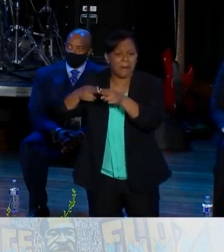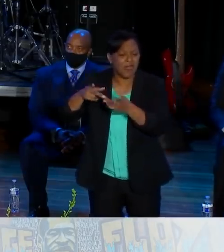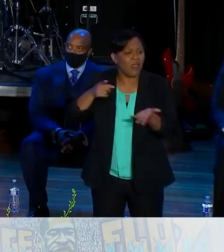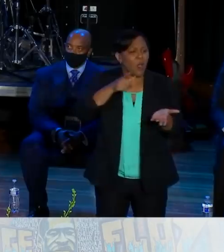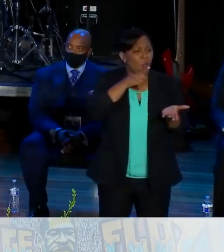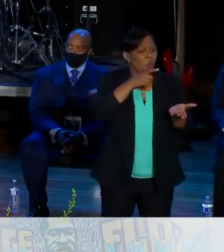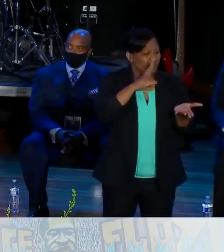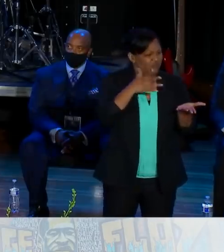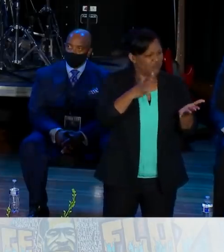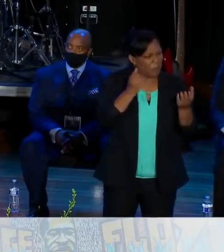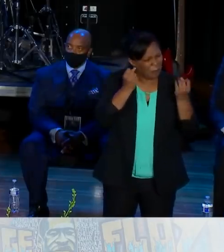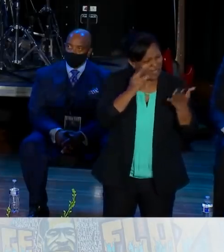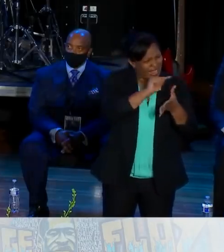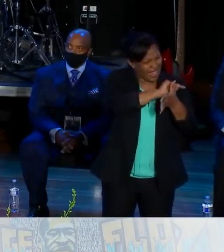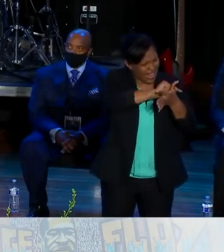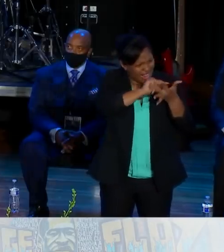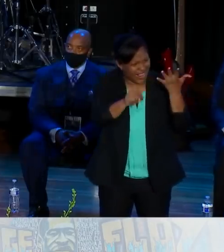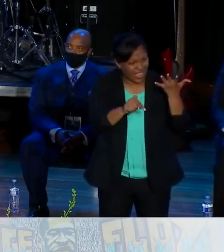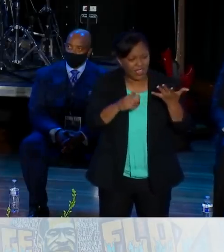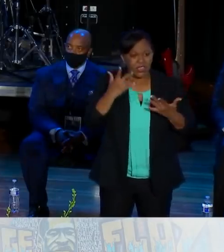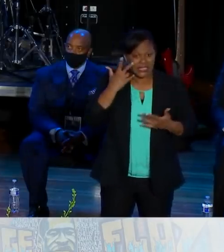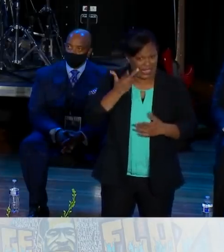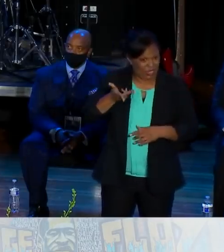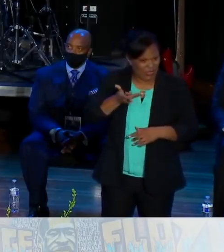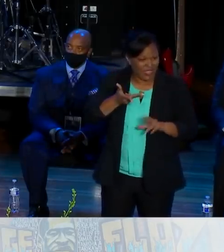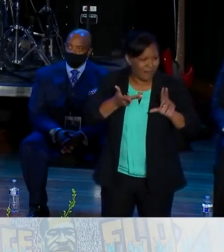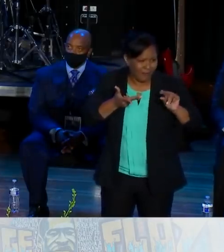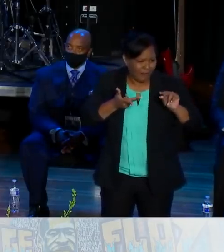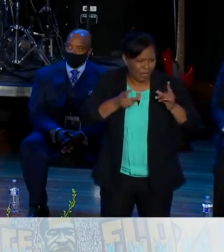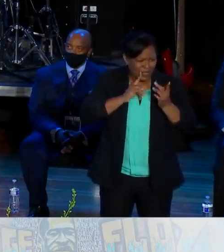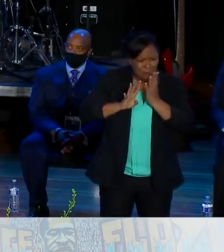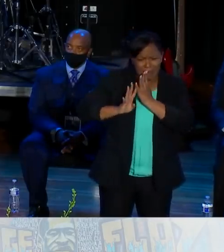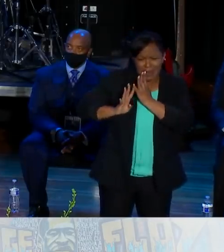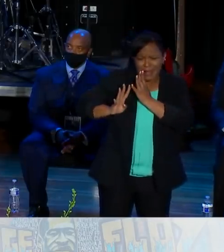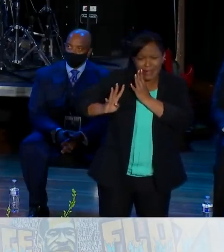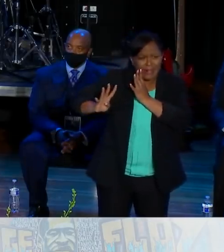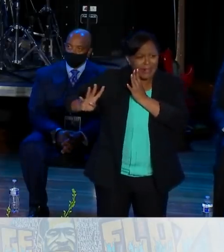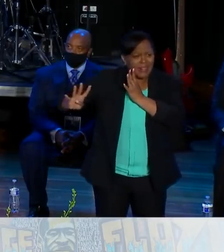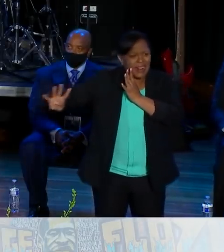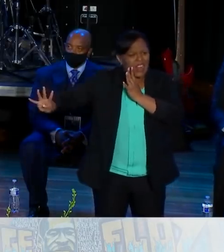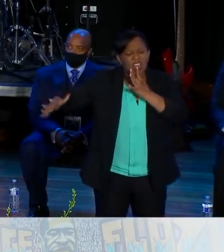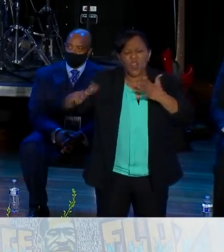MERIT, DARRYL PARKS, BILL PENTAS, YOU MAY SEE TONY AND CHRIS AND I BUT IT'S A WHOLE TEAM OF LAWYERS WHO